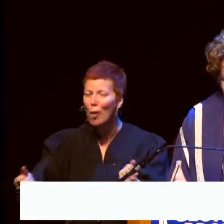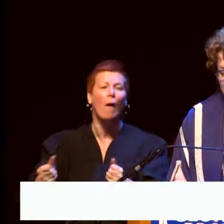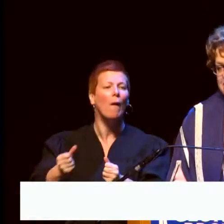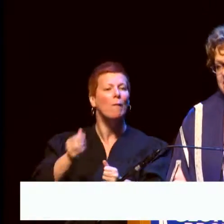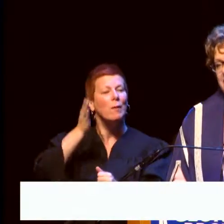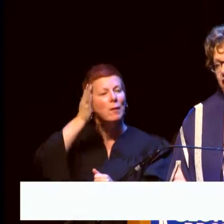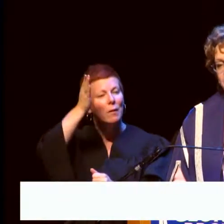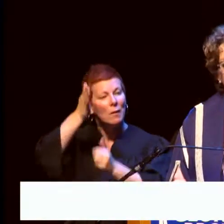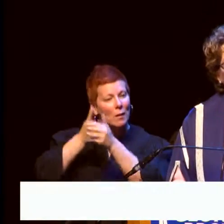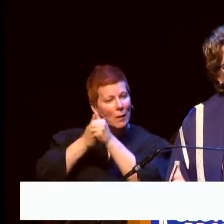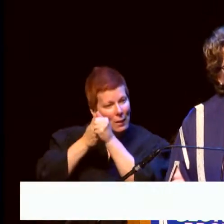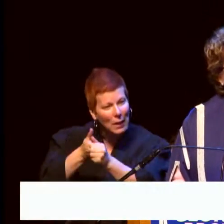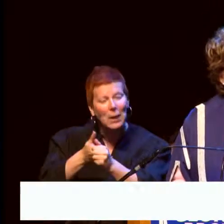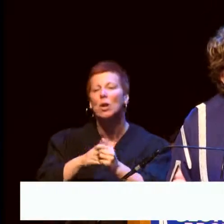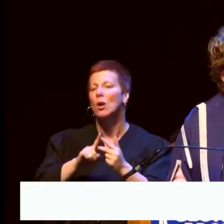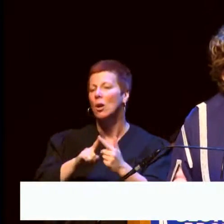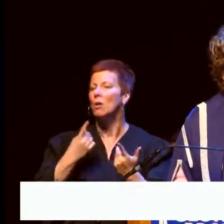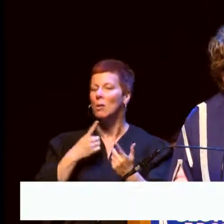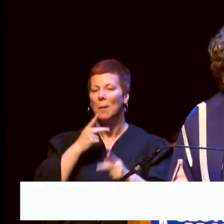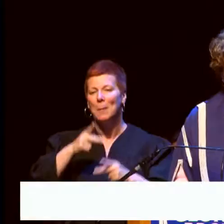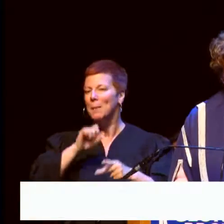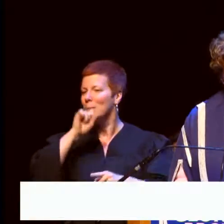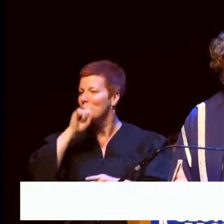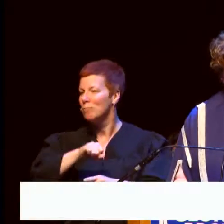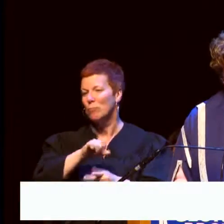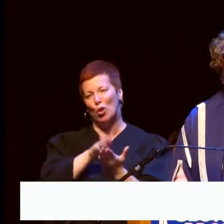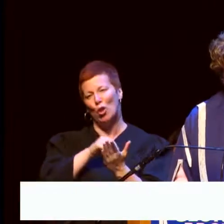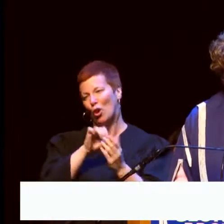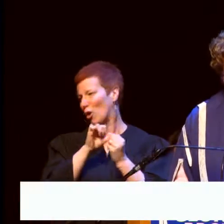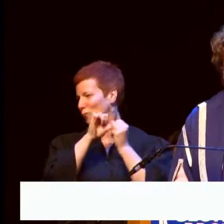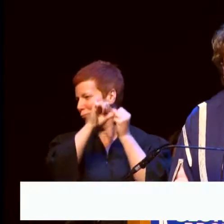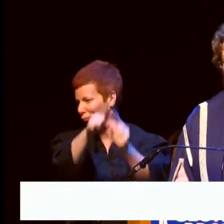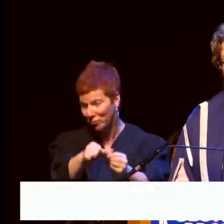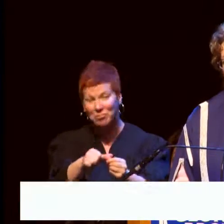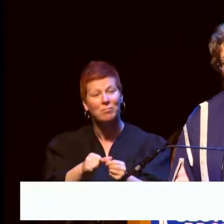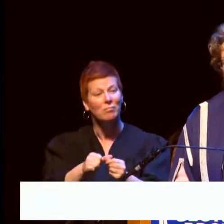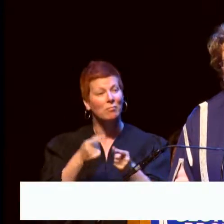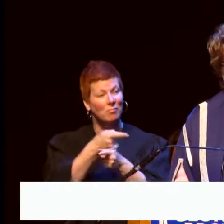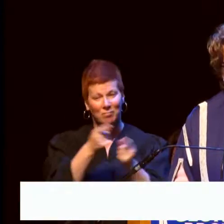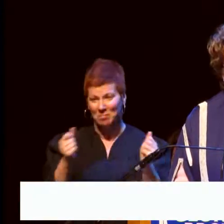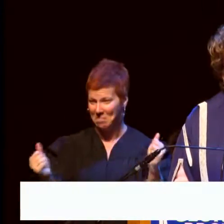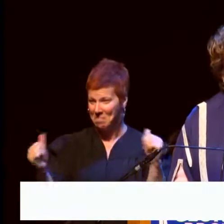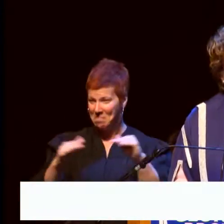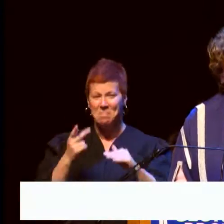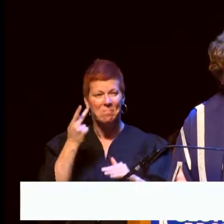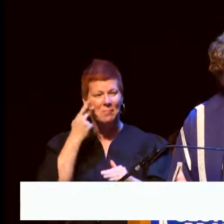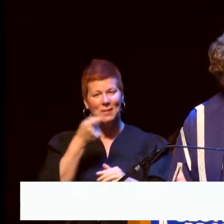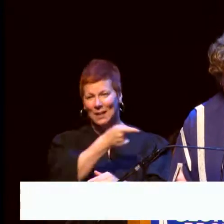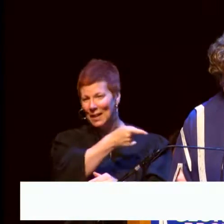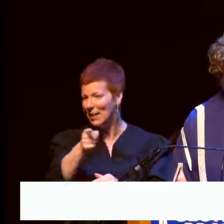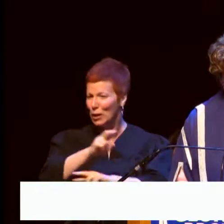I SEE AN AUDITORIUM FULL OF SKILLED GRADUATES ABOUT TO EMBARK ON REWARDING NEW CAREERS,